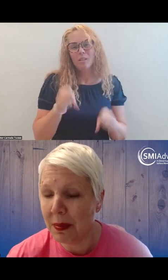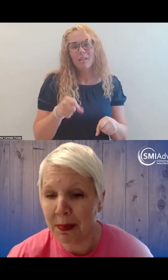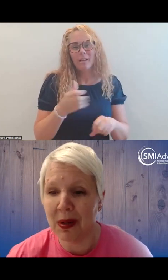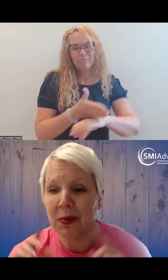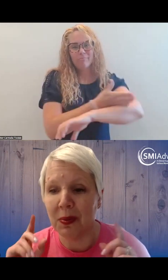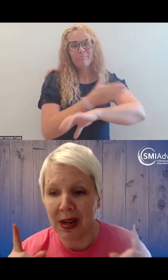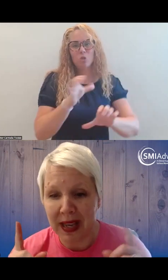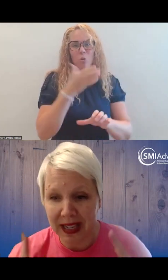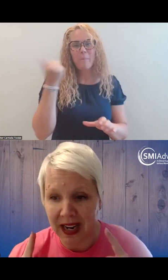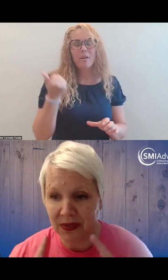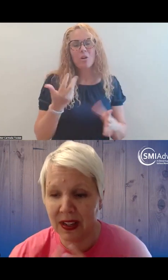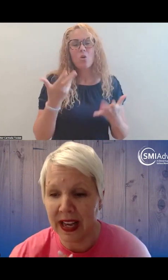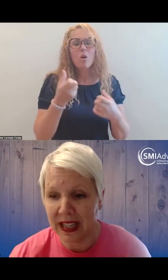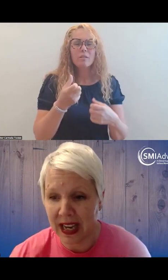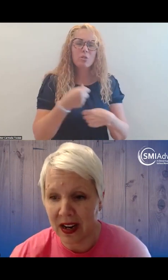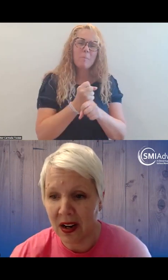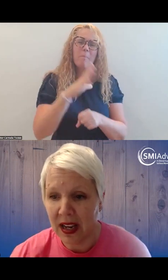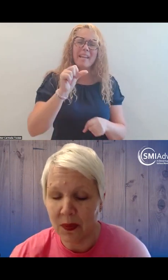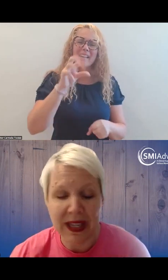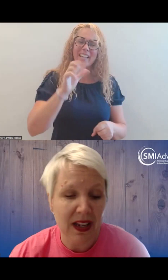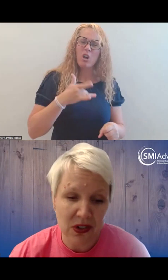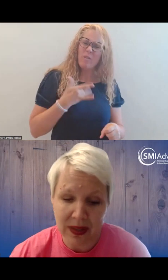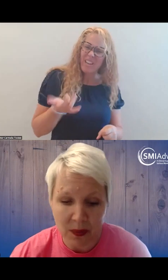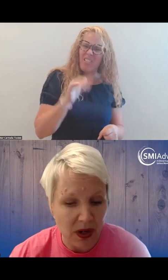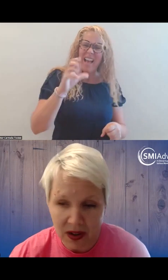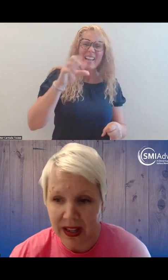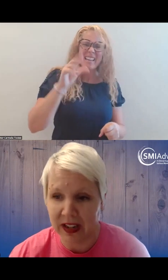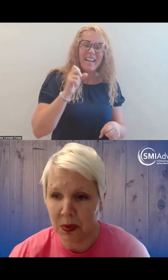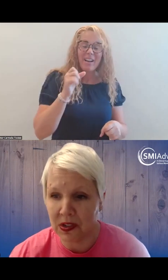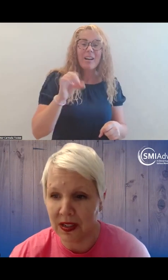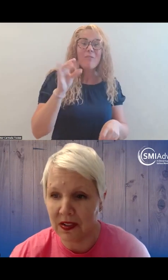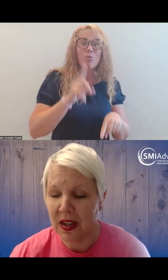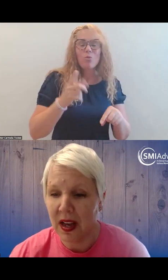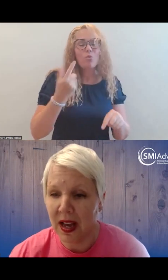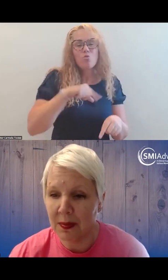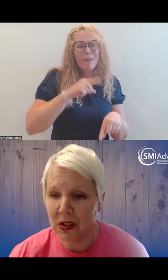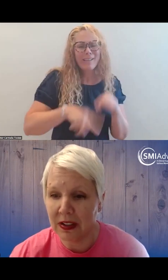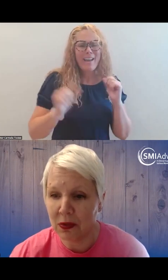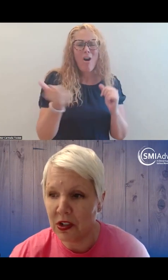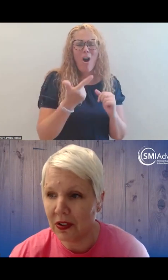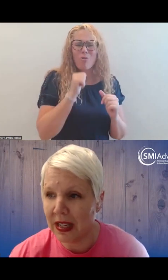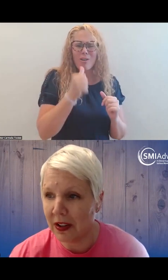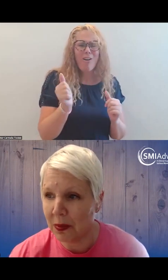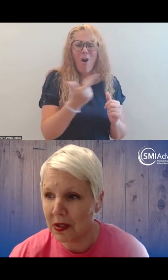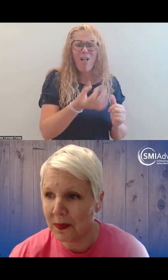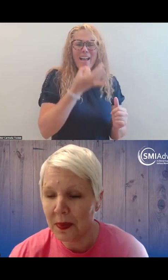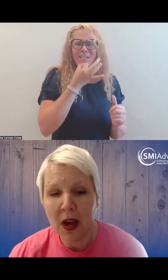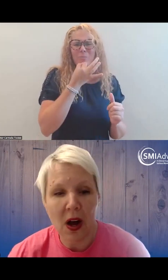REMEMBER, WE WANT TO MAKE CARE FEEL LIKE CARE. WE CANNOT DO THAT. WE ARE NOT ALL EXPERTS SO LET'S REACH OUT TO THE EXPERTs